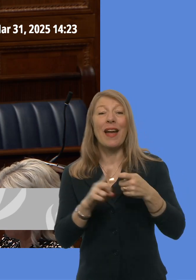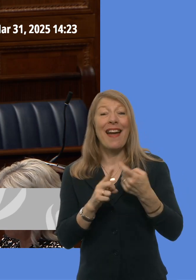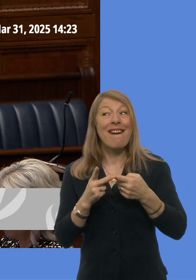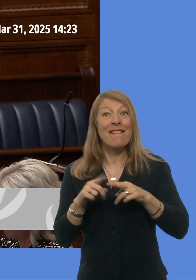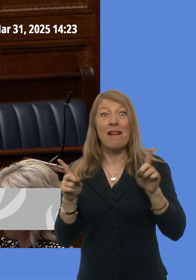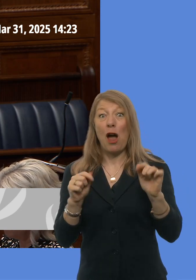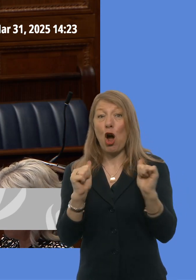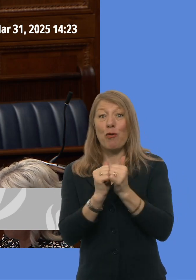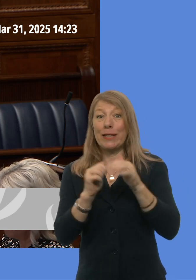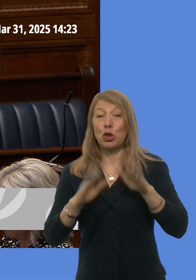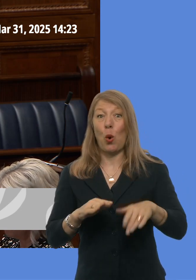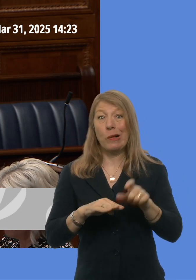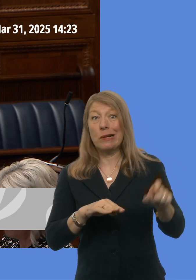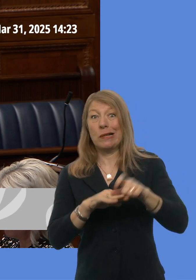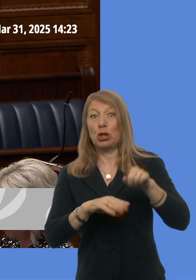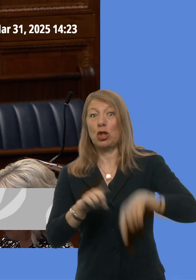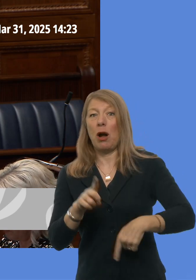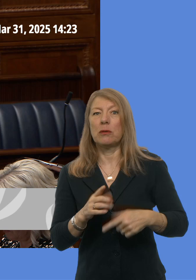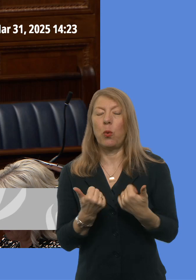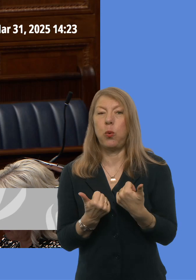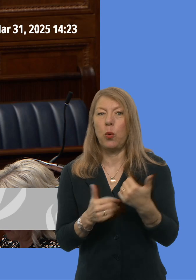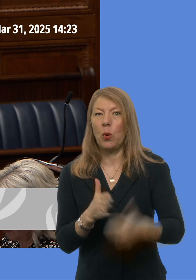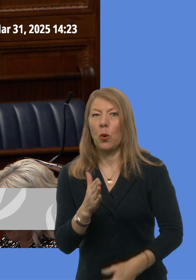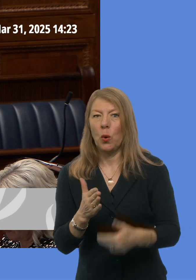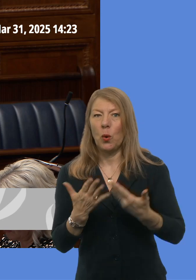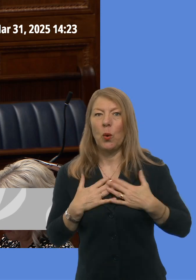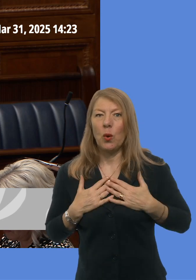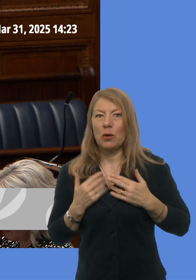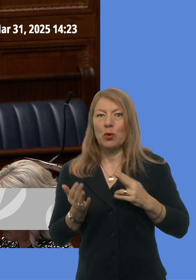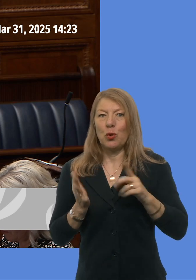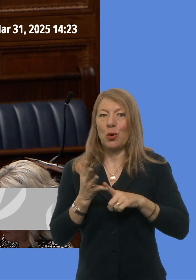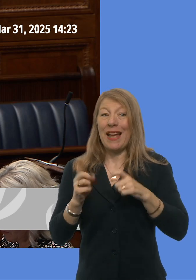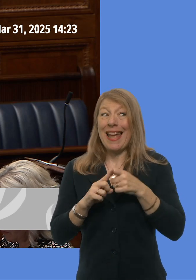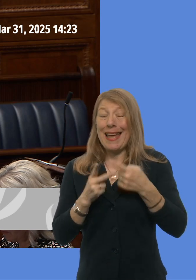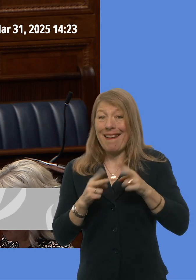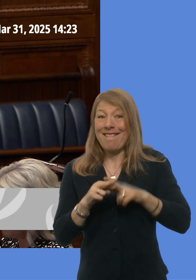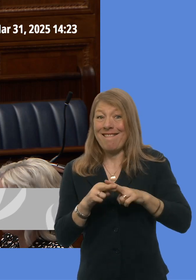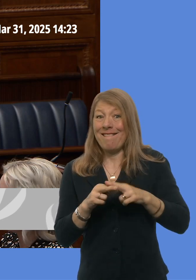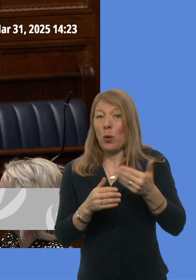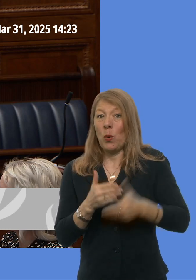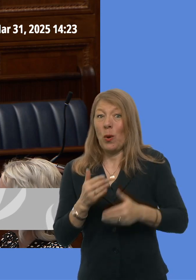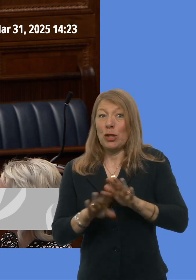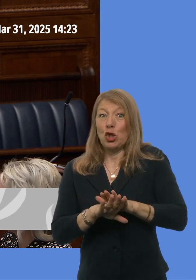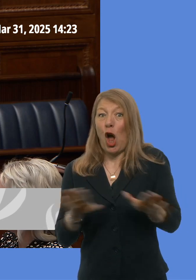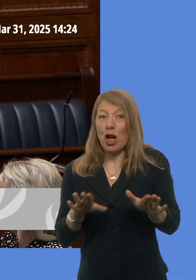the US if the UK is excluded from that. It is more complicated the other way. When I took the opportunity just this week,